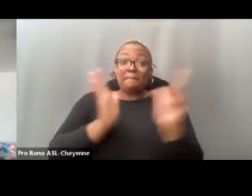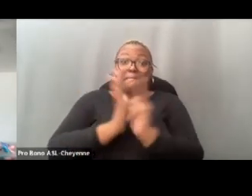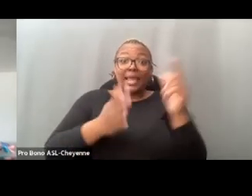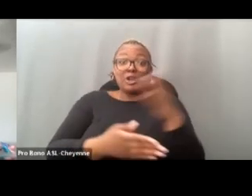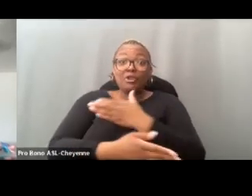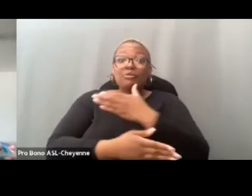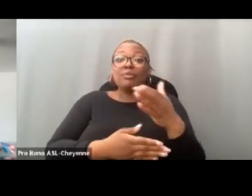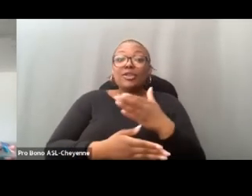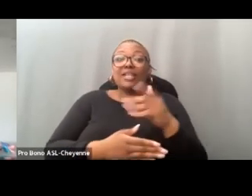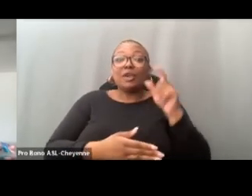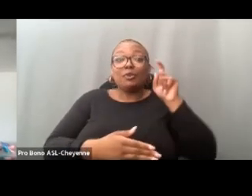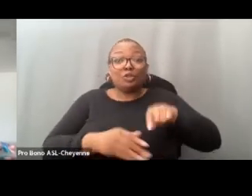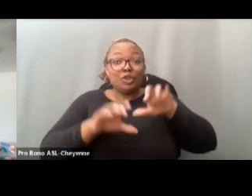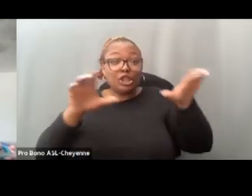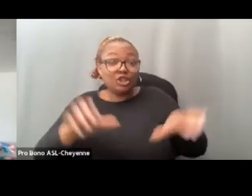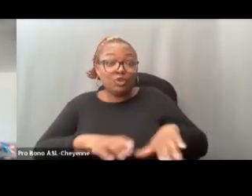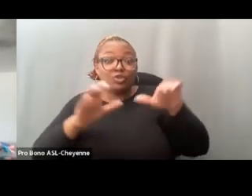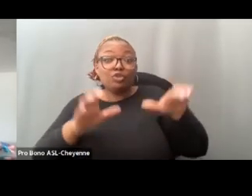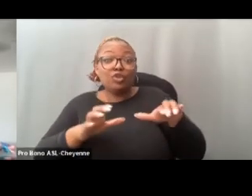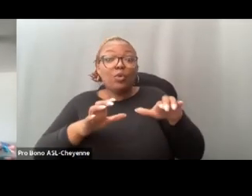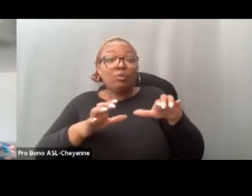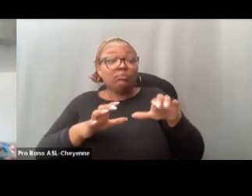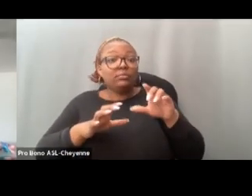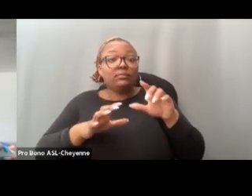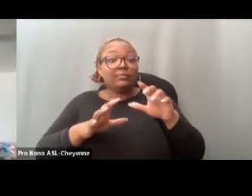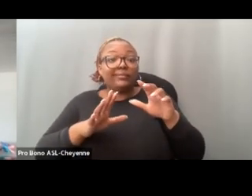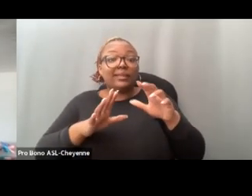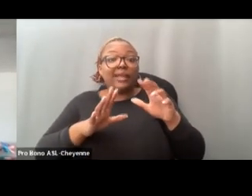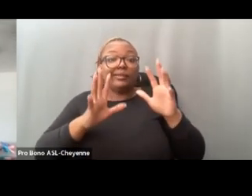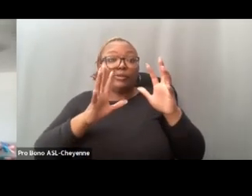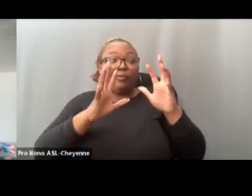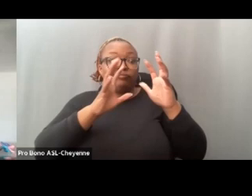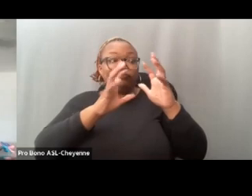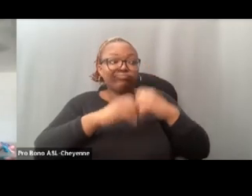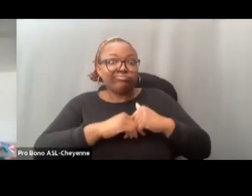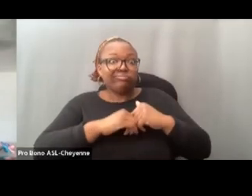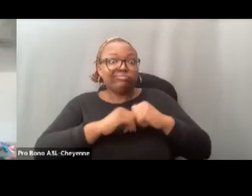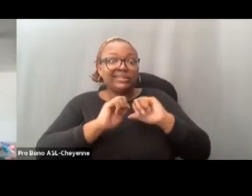is what you need to do to break down society,